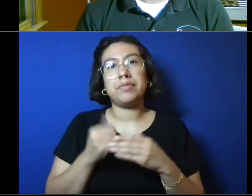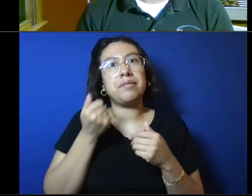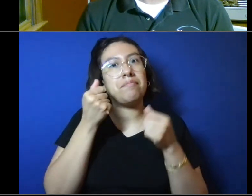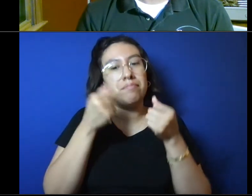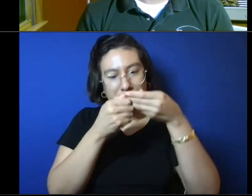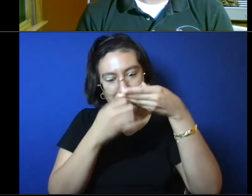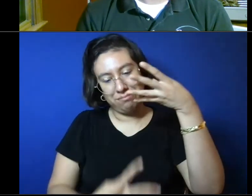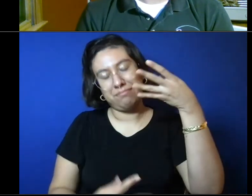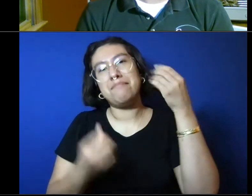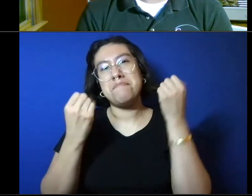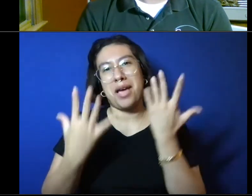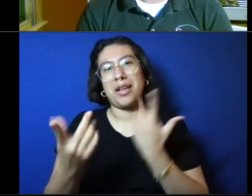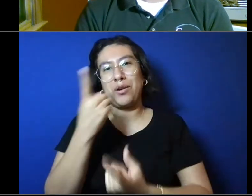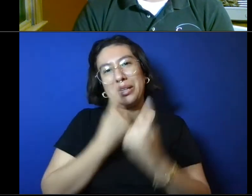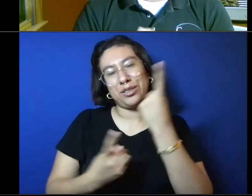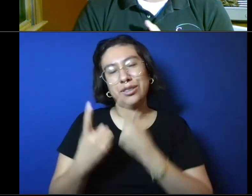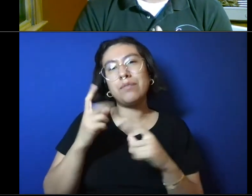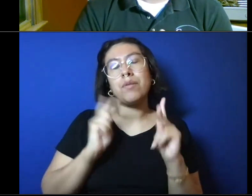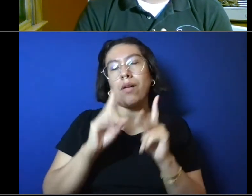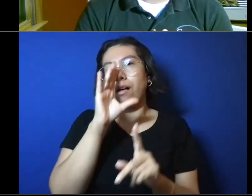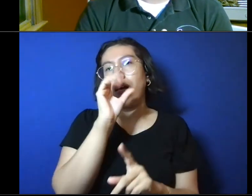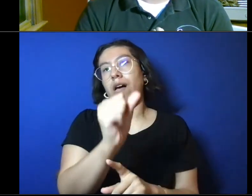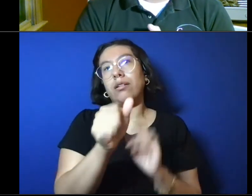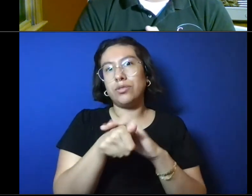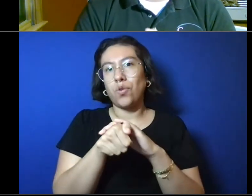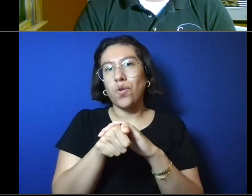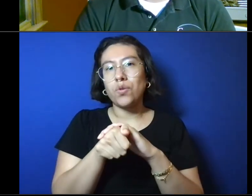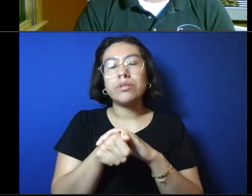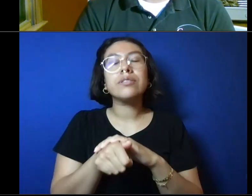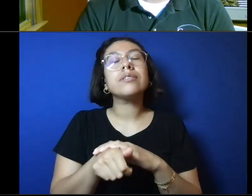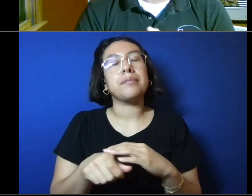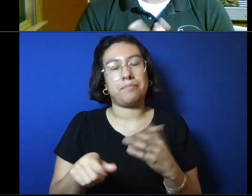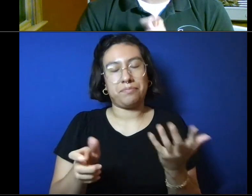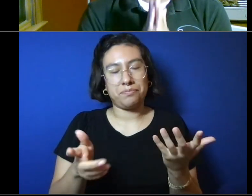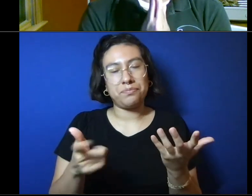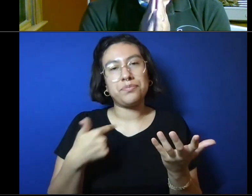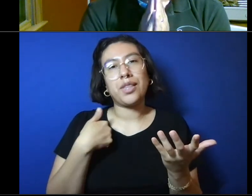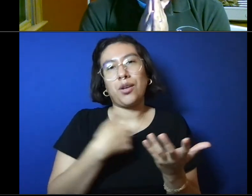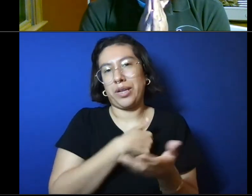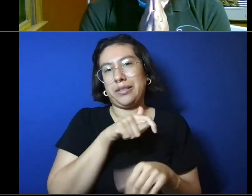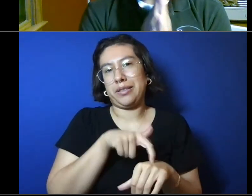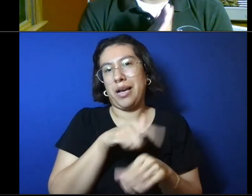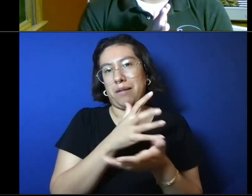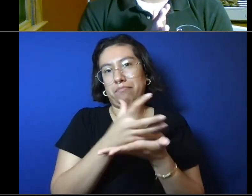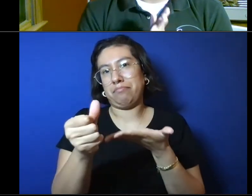People are really, really fascinated by sea turtles. But we're at about the right amount of time.